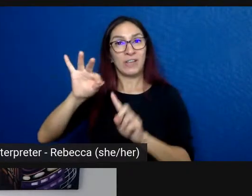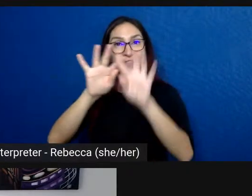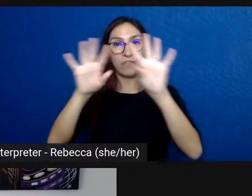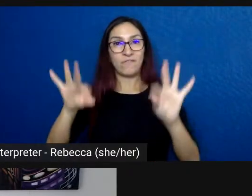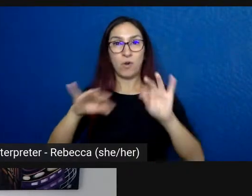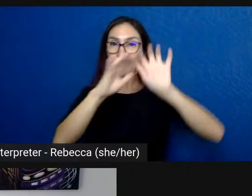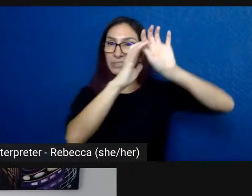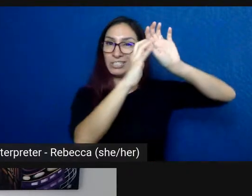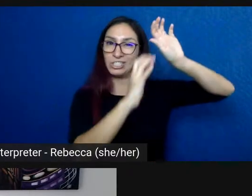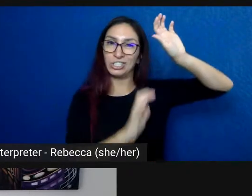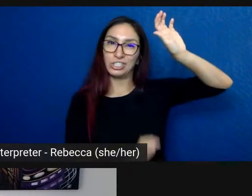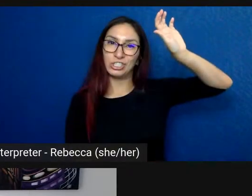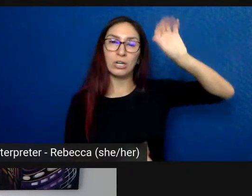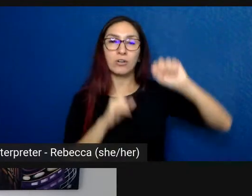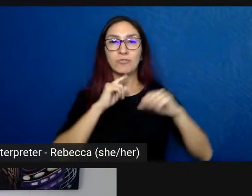on context and reference